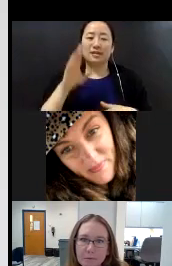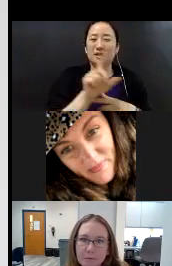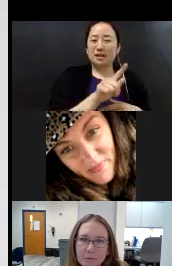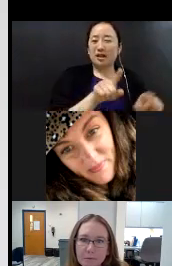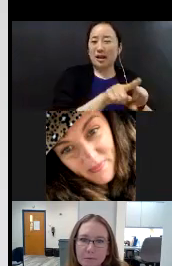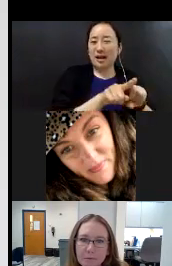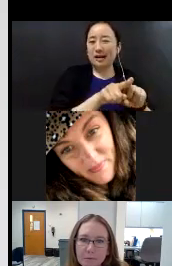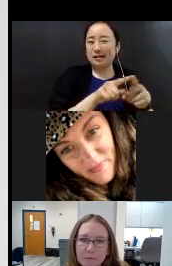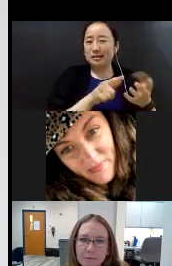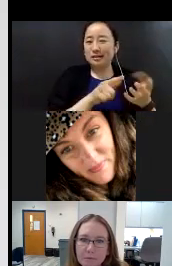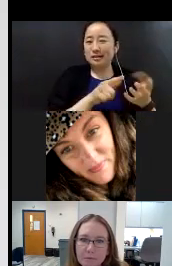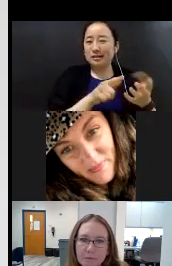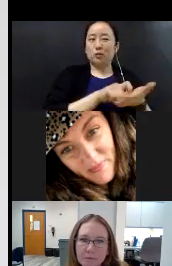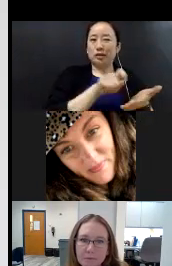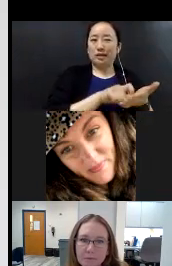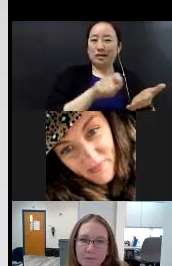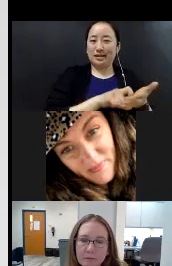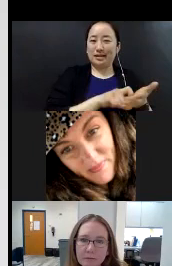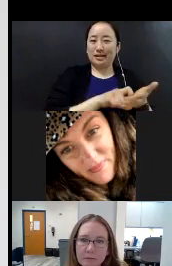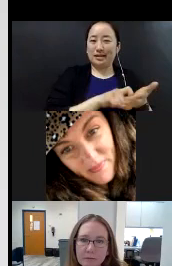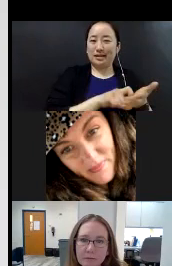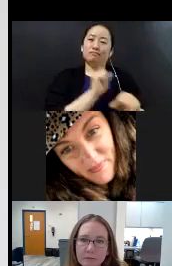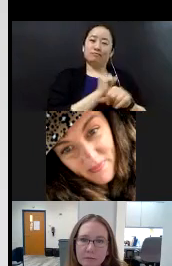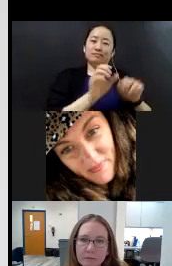THE NOTEFLOW PLUS IS ABOUT $15 AND IT ALLOWS YOU TO